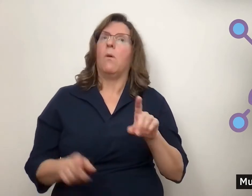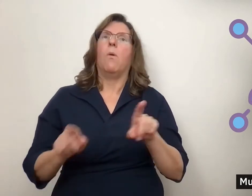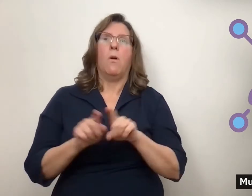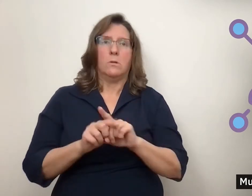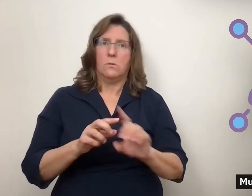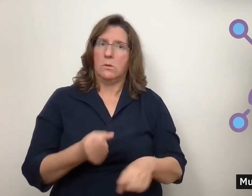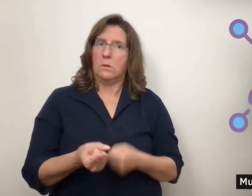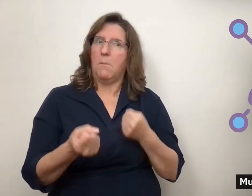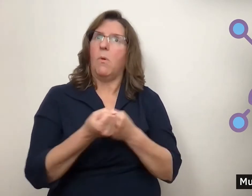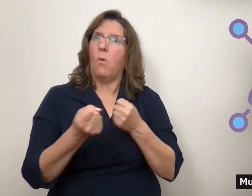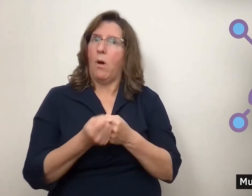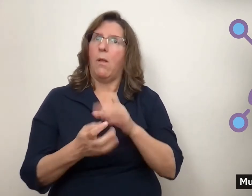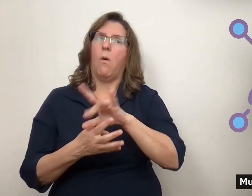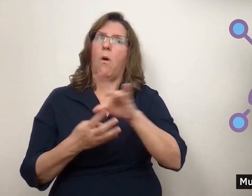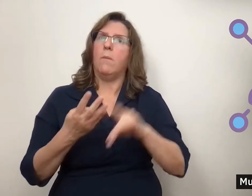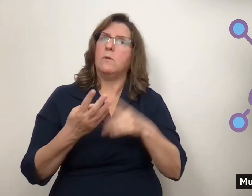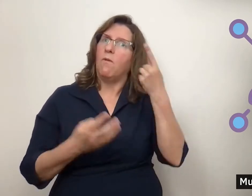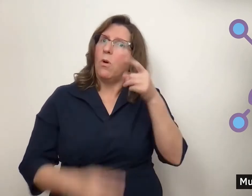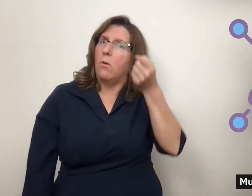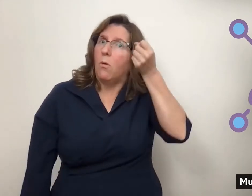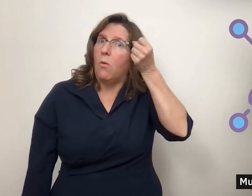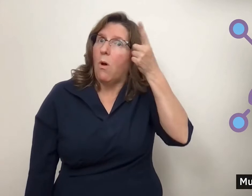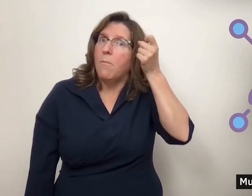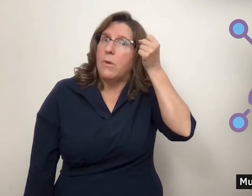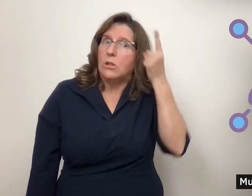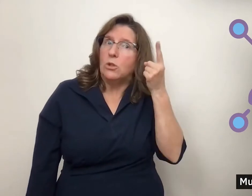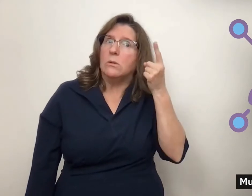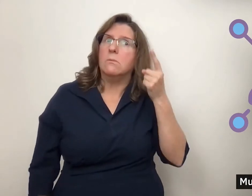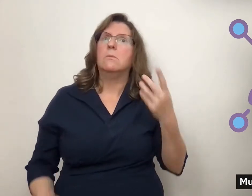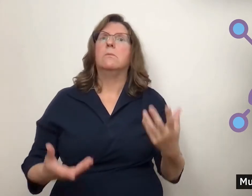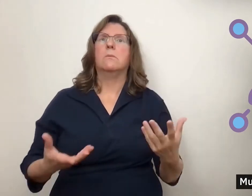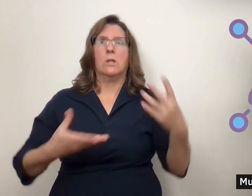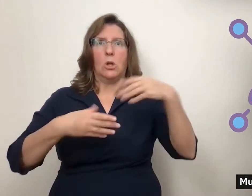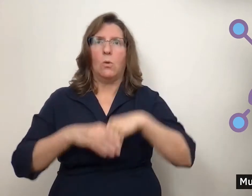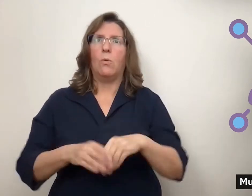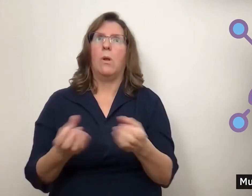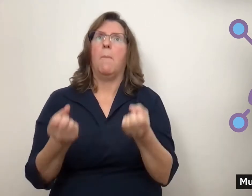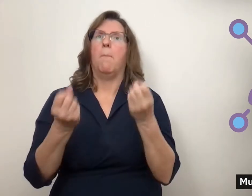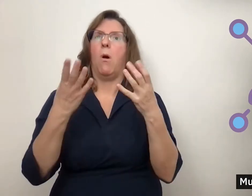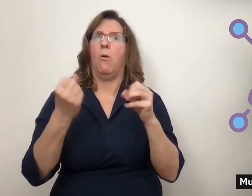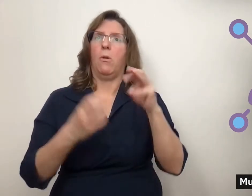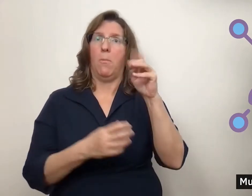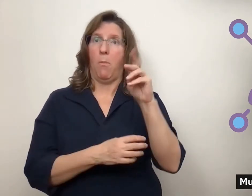By the same token, there must be options for comprehension through multimodal learning . . .